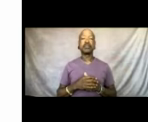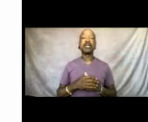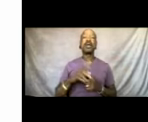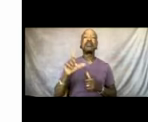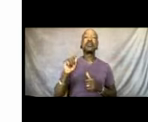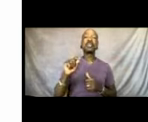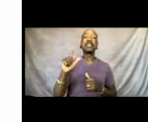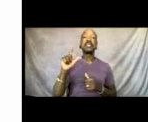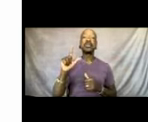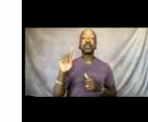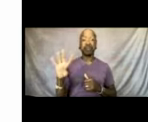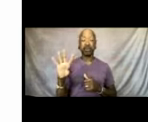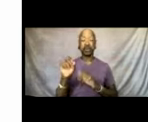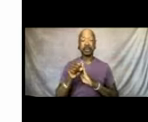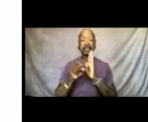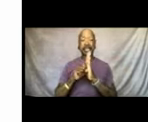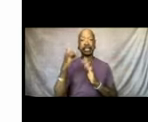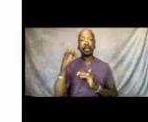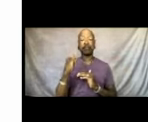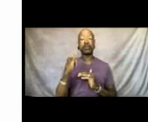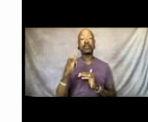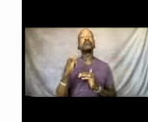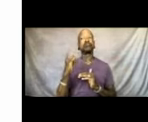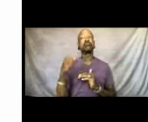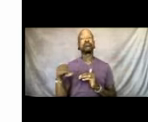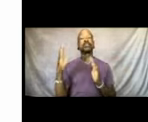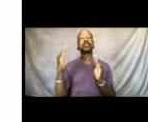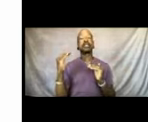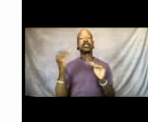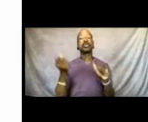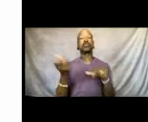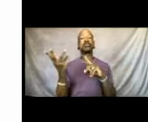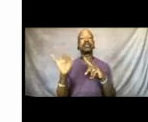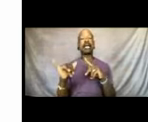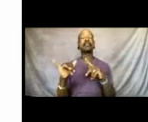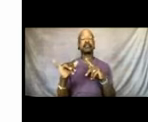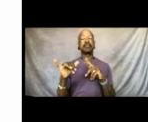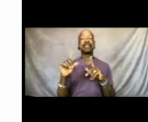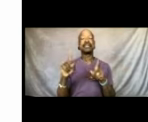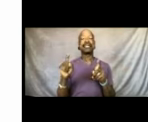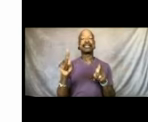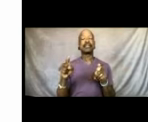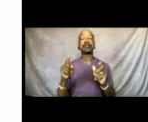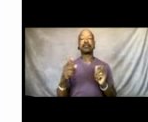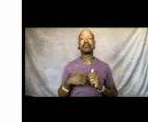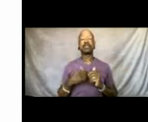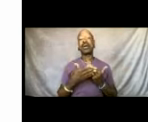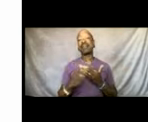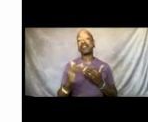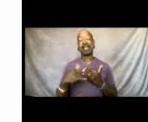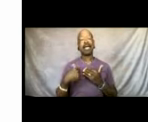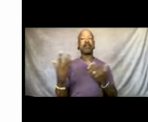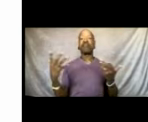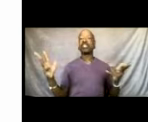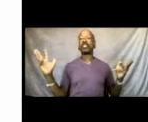And then last but not least X this is in the future, no sooner than January 1st, 2024, the state of California is